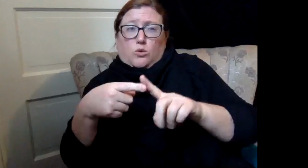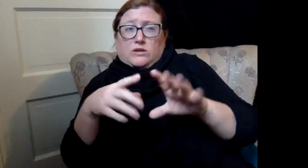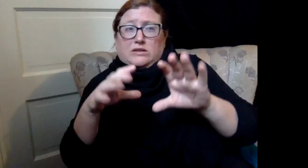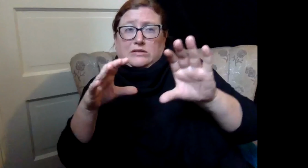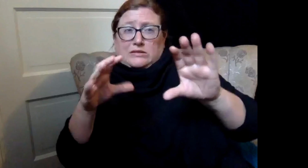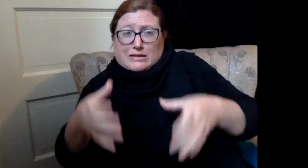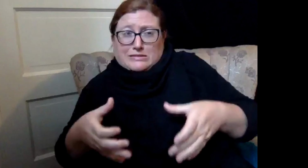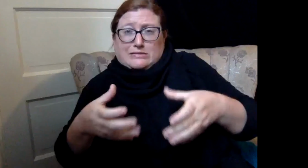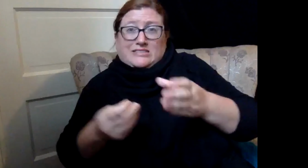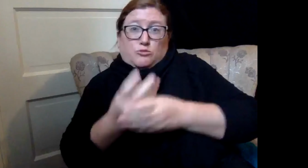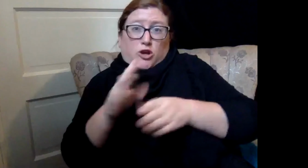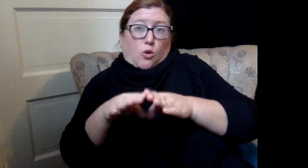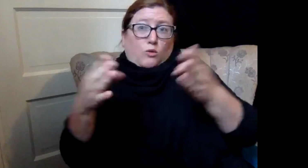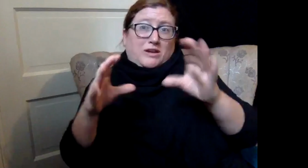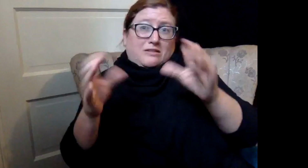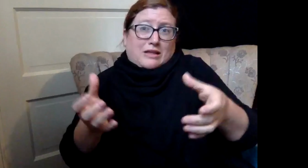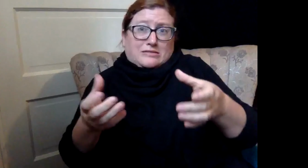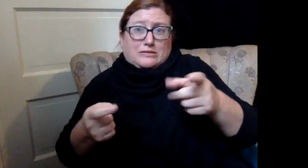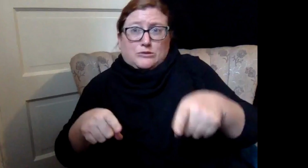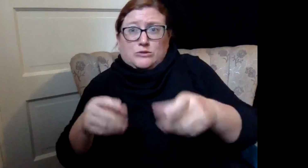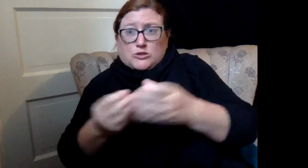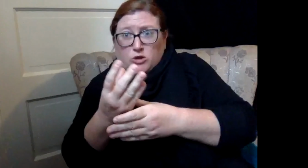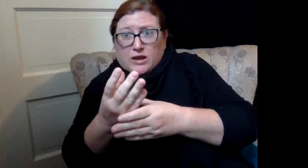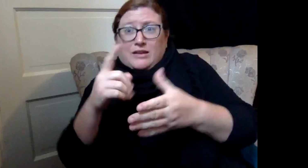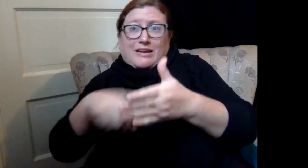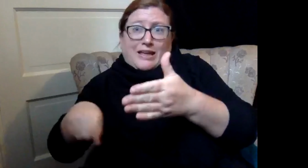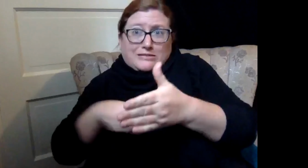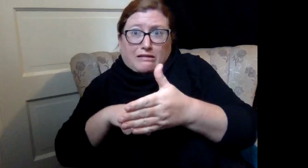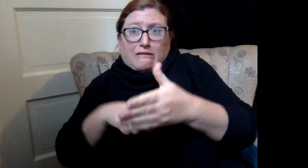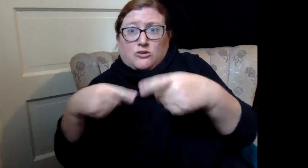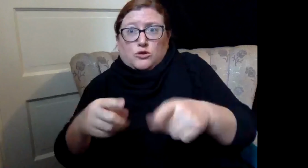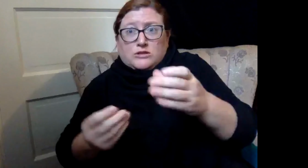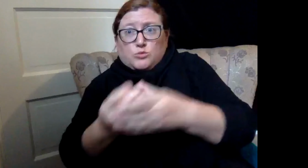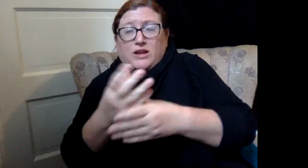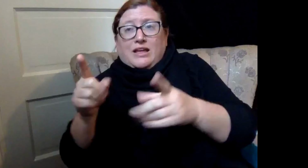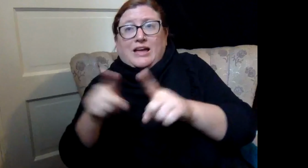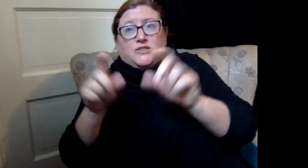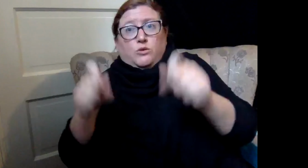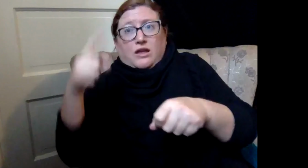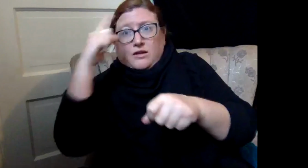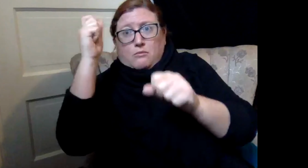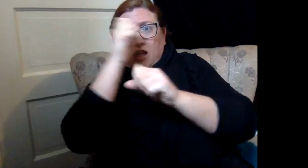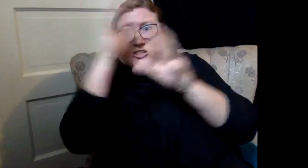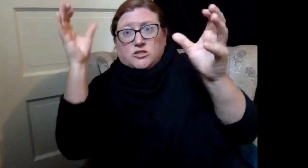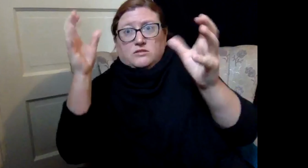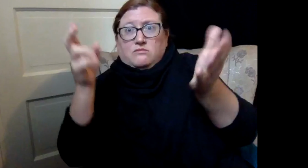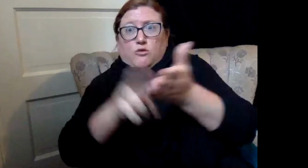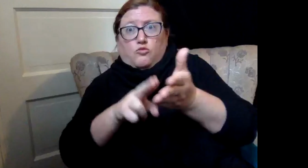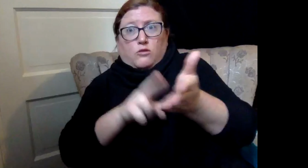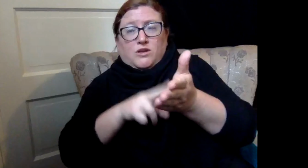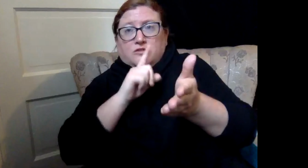some about canceling classes in spring and opening classes in spring. As you can imagine, the enrollment is